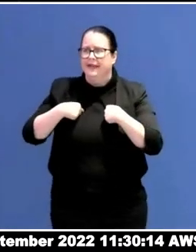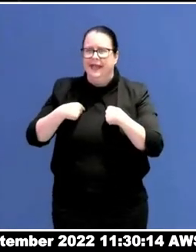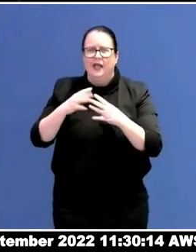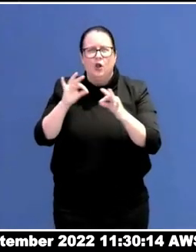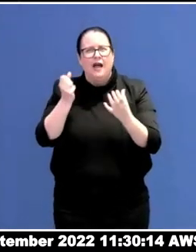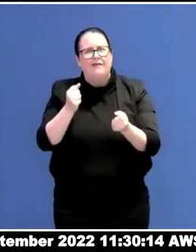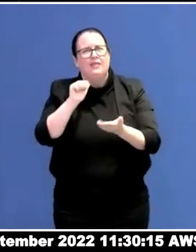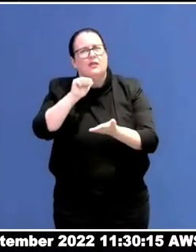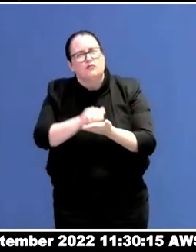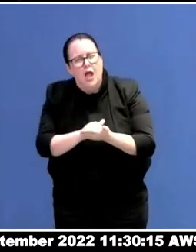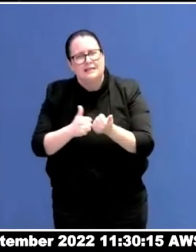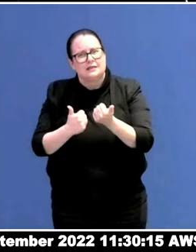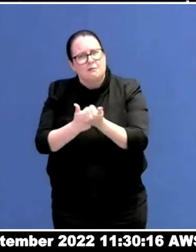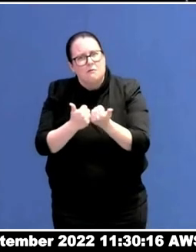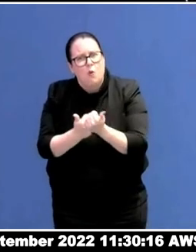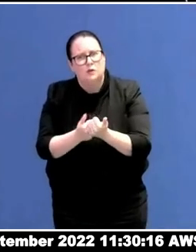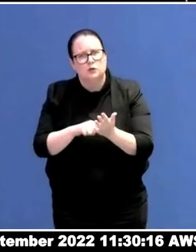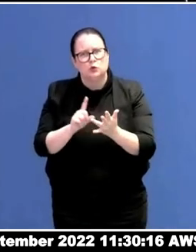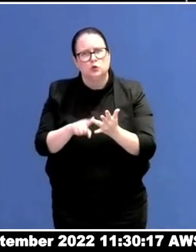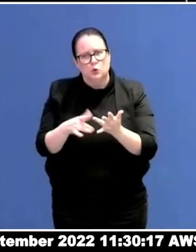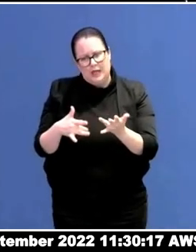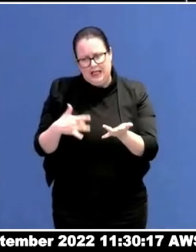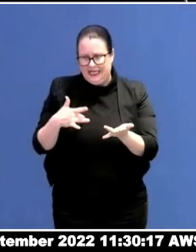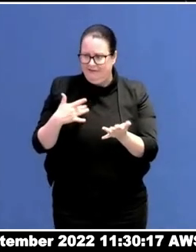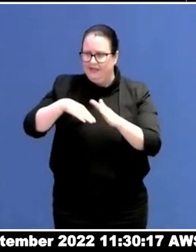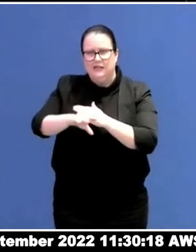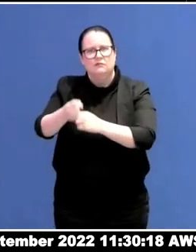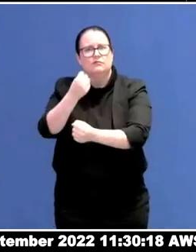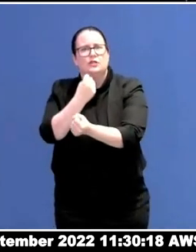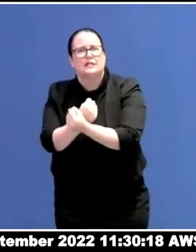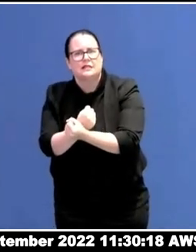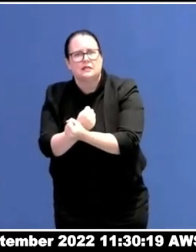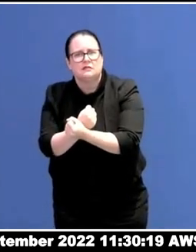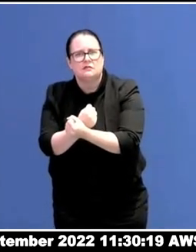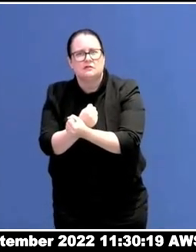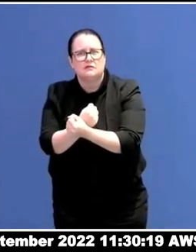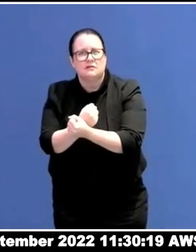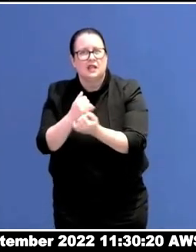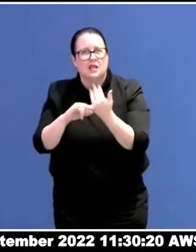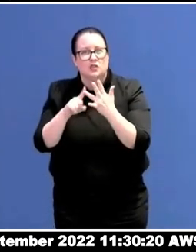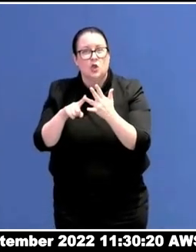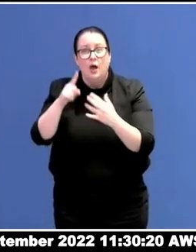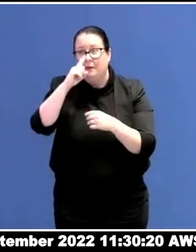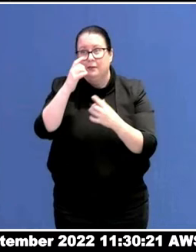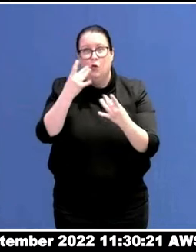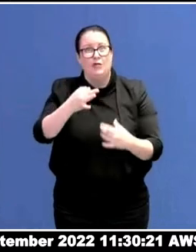live a normal life in the prison system. So, we are denying some of our most vulnerable people in the prison system access